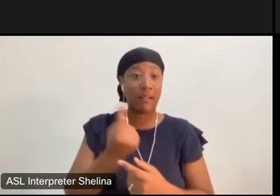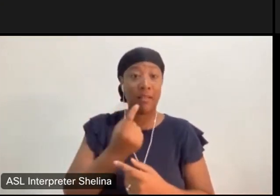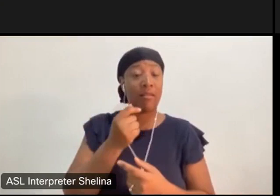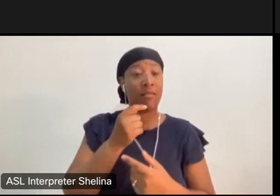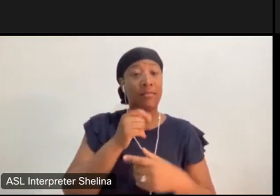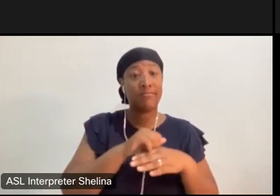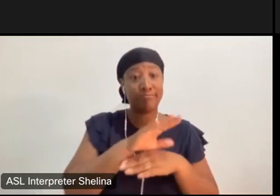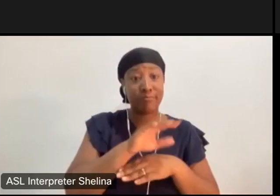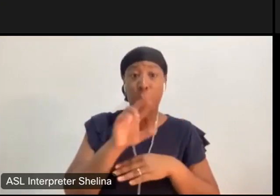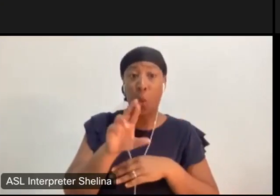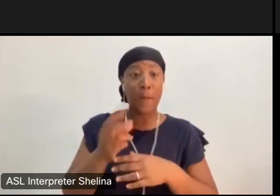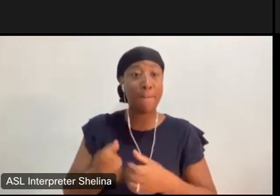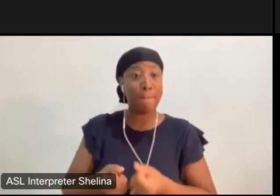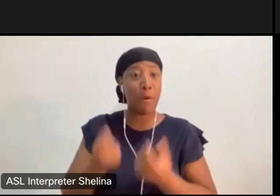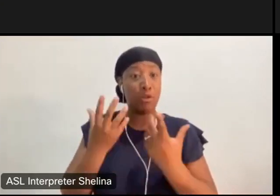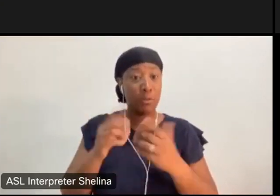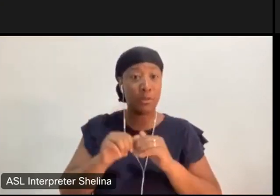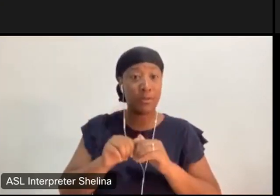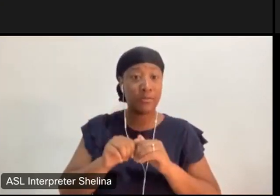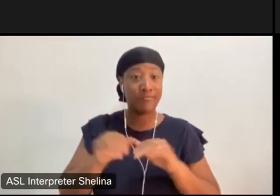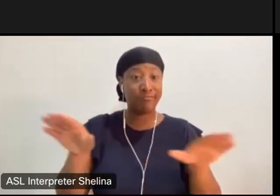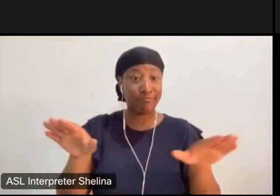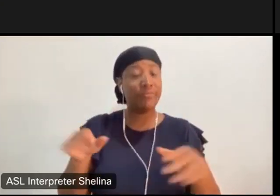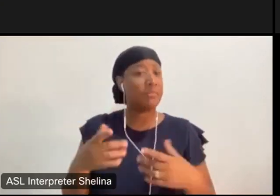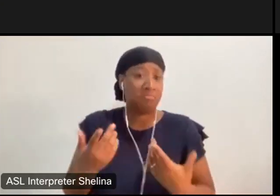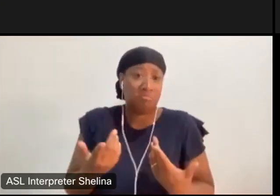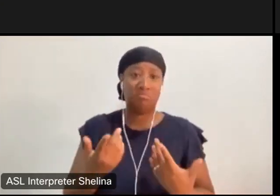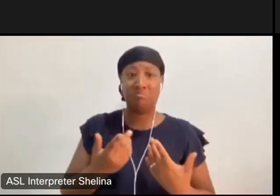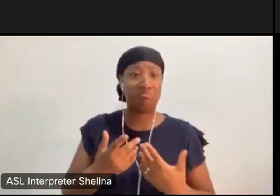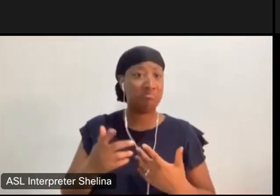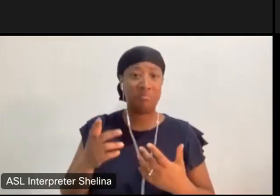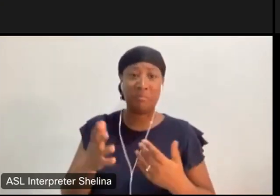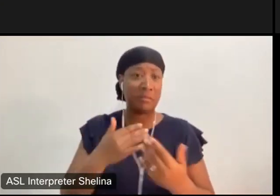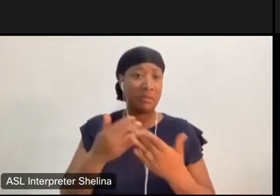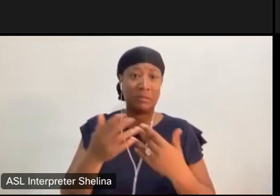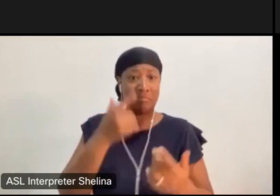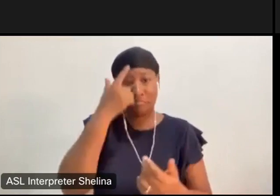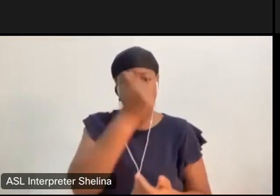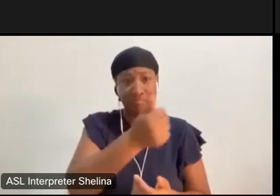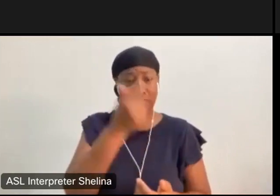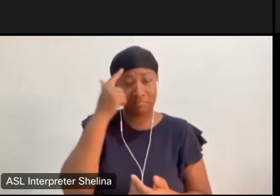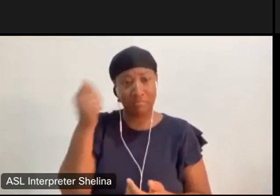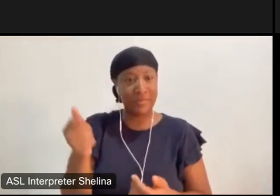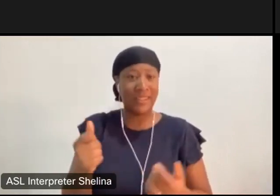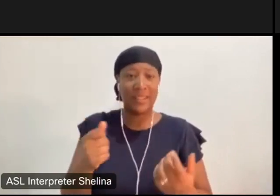You can do either, or both of them will be created in the same way or scored the same way. It will not get more points by doing either or.